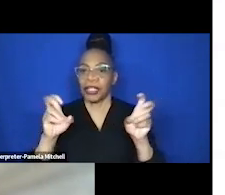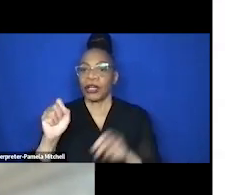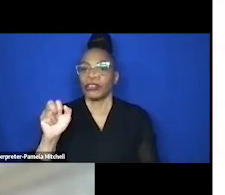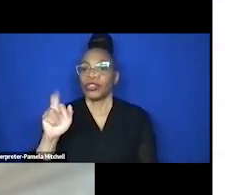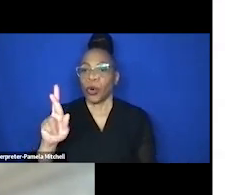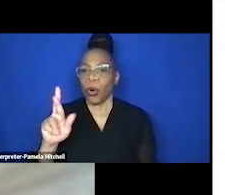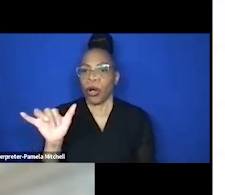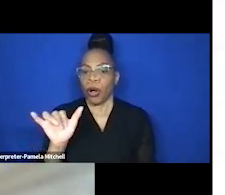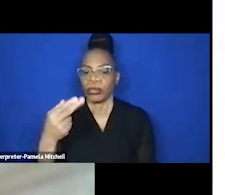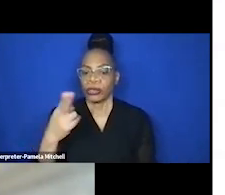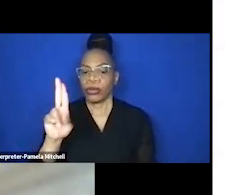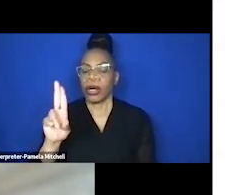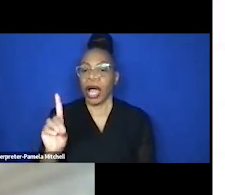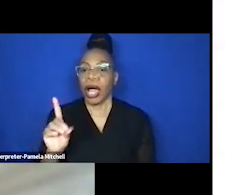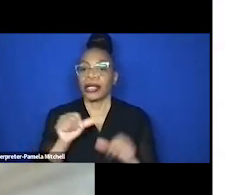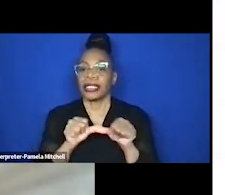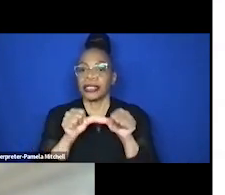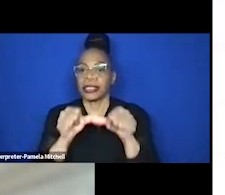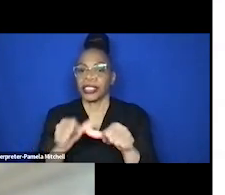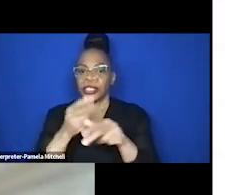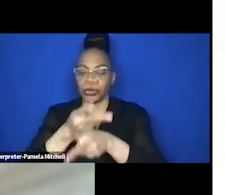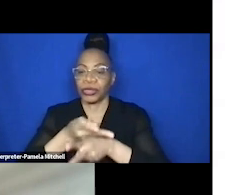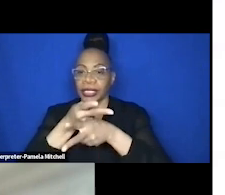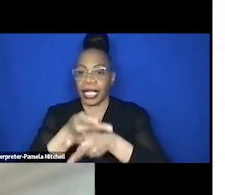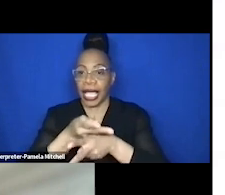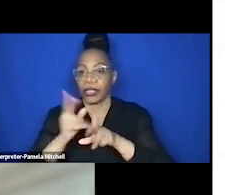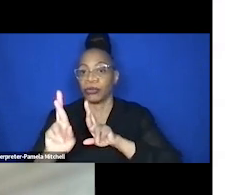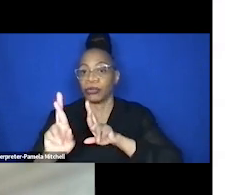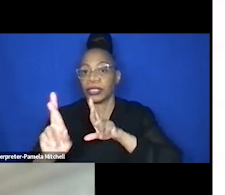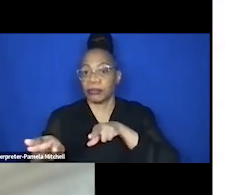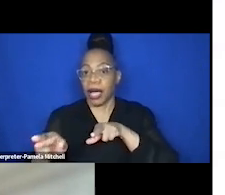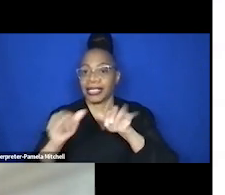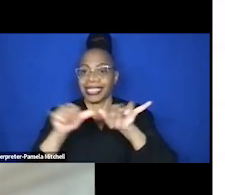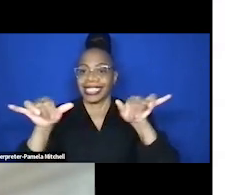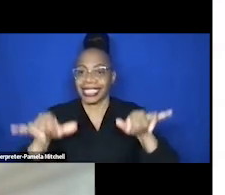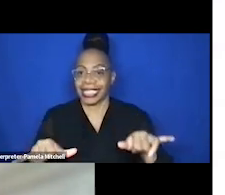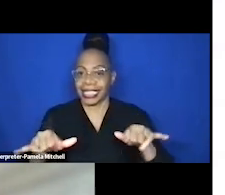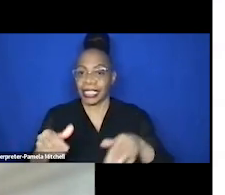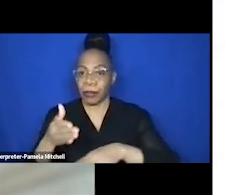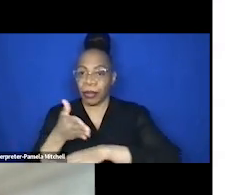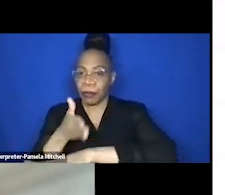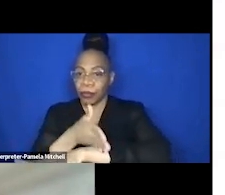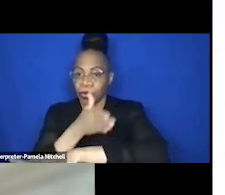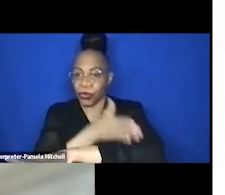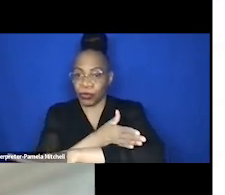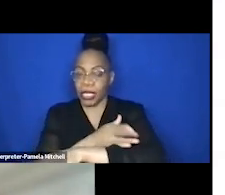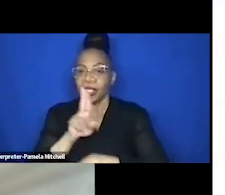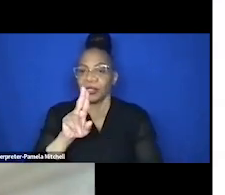Integration for Homeless Response System Improvement." So the US Housing and Urban Development,